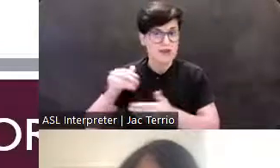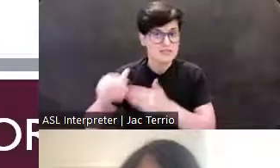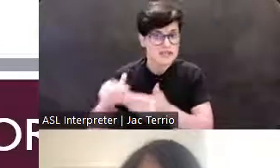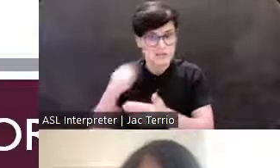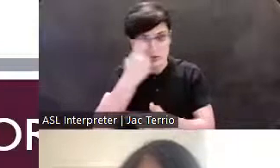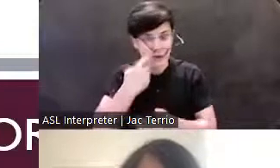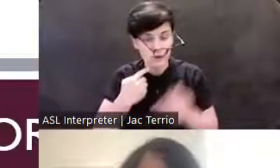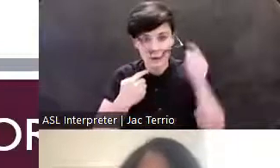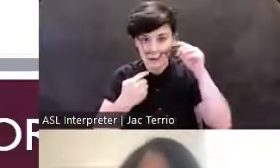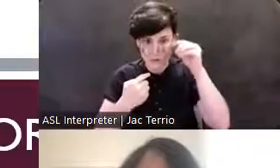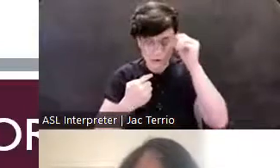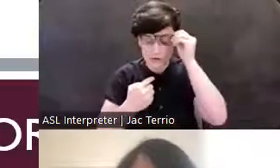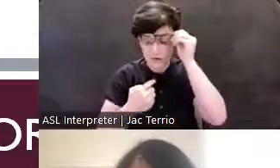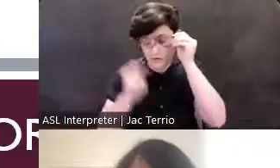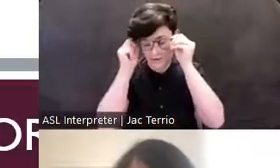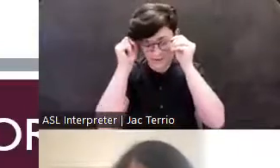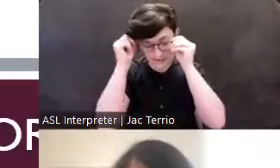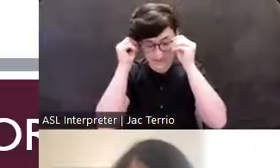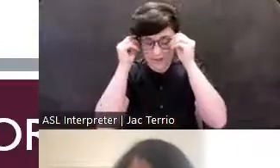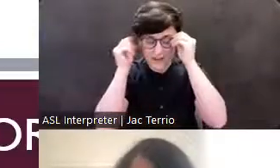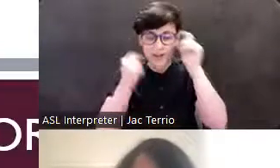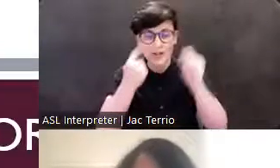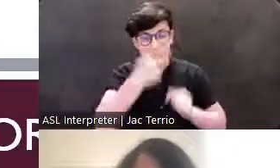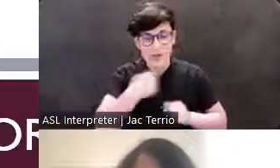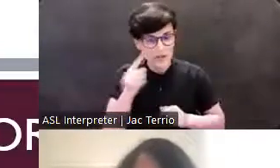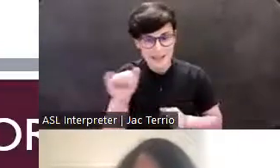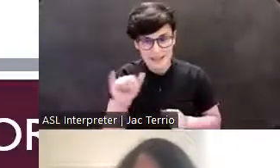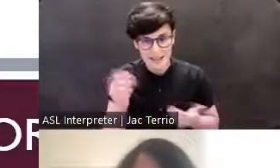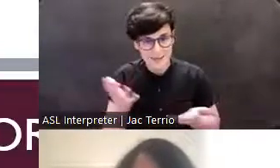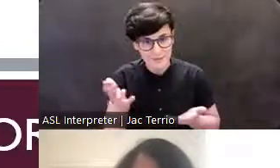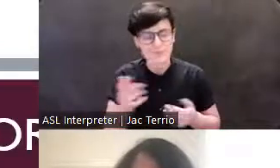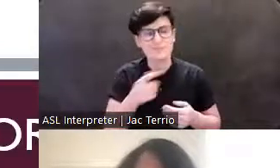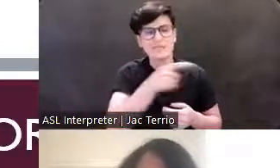a disability. Preferably face-to-face if that is something can happen.